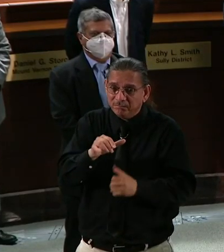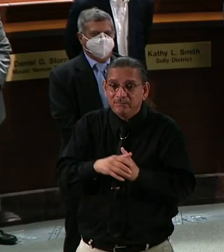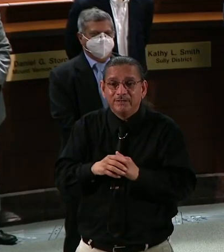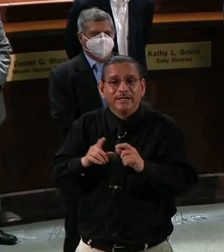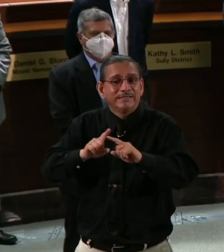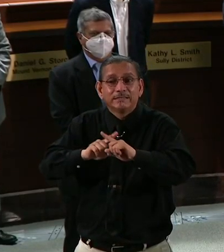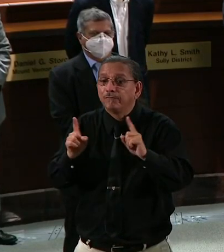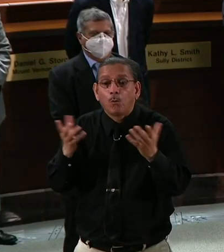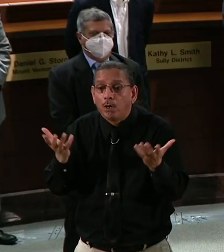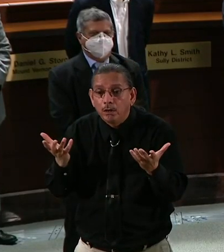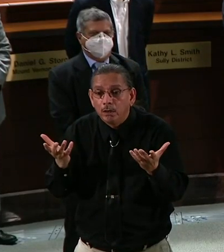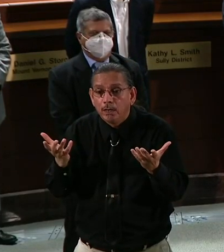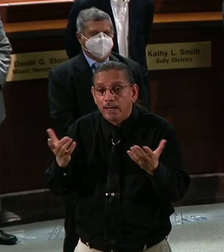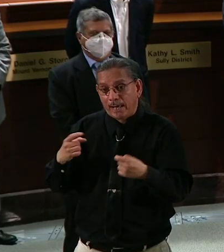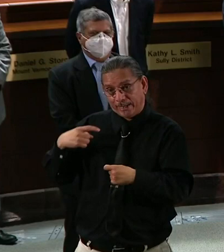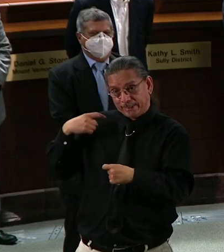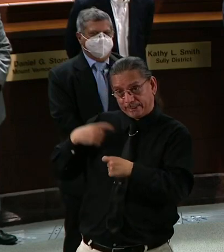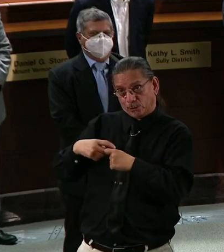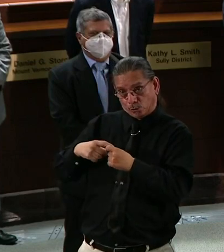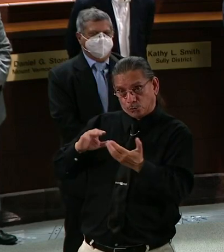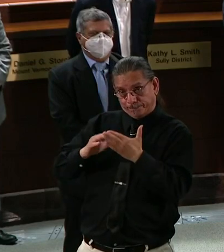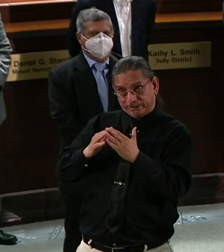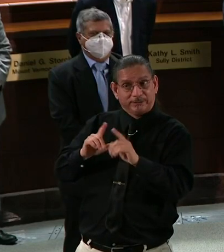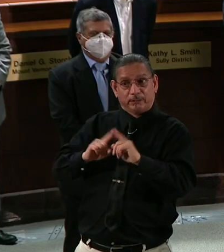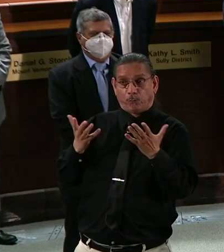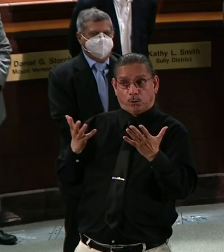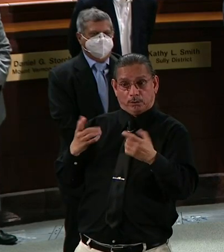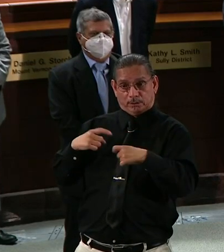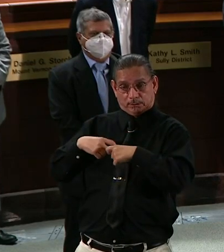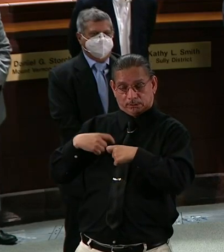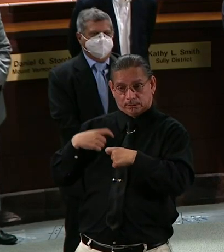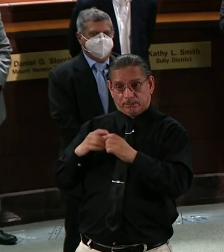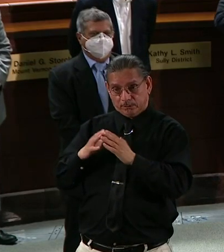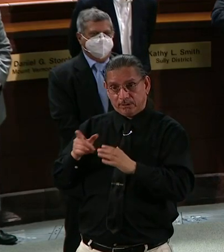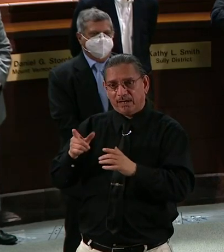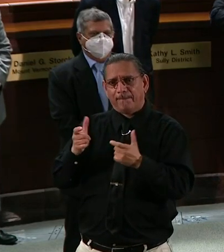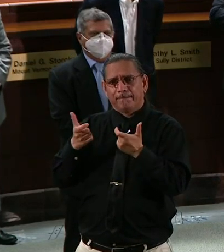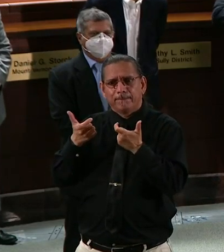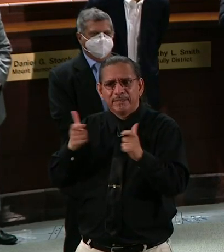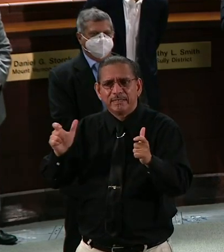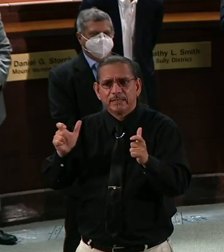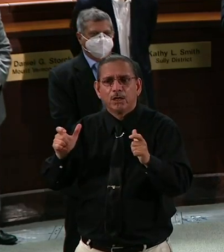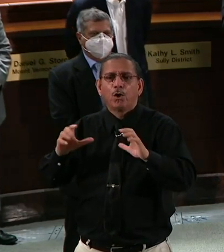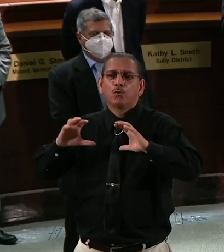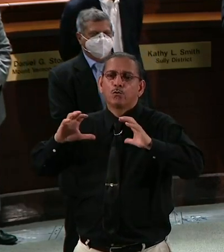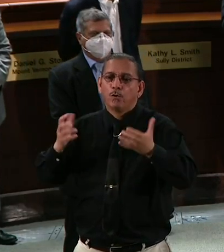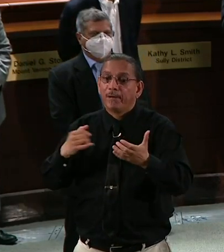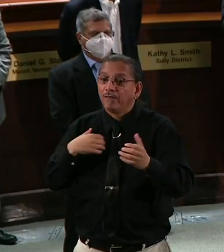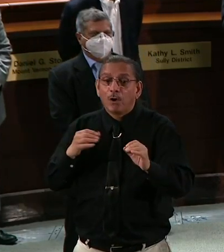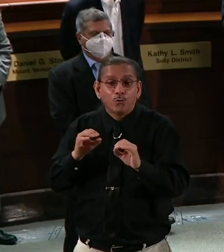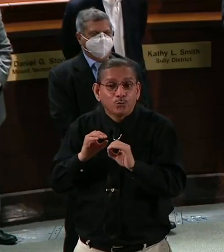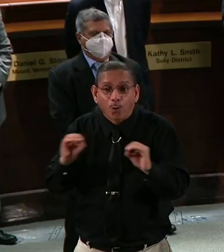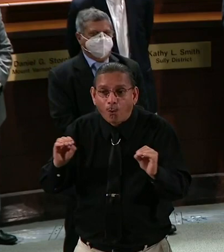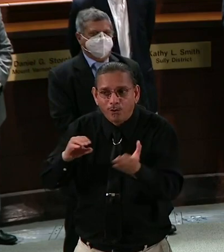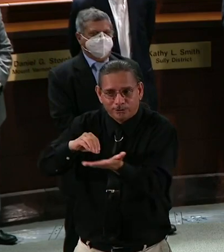MOST. MUST WHO STUDIED AT NOTE FIVE. ESTAMOS VIENDO QUE ESTAS